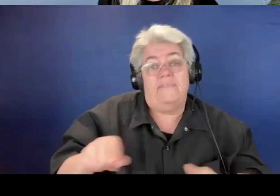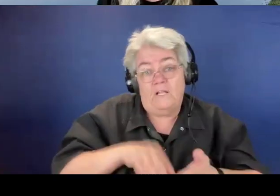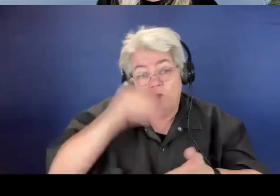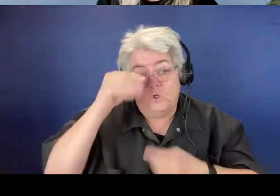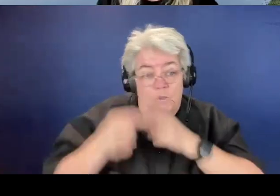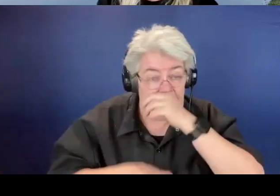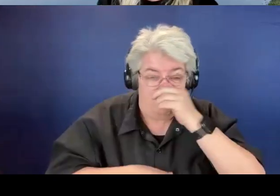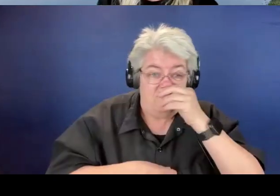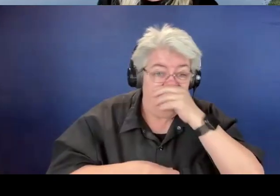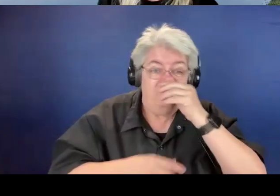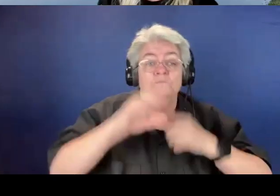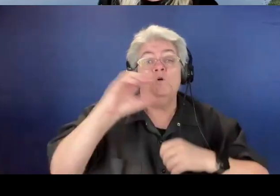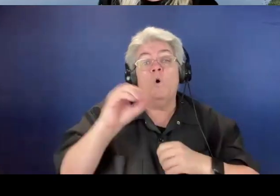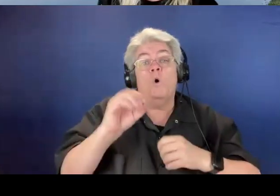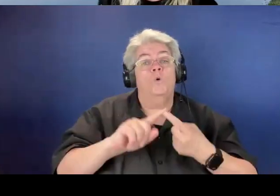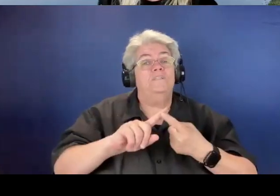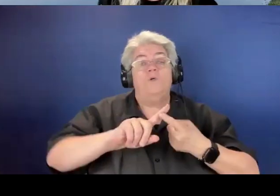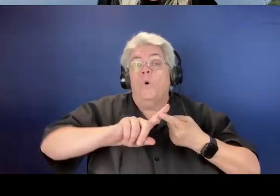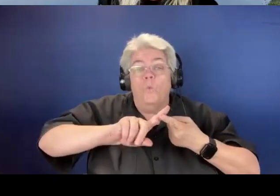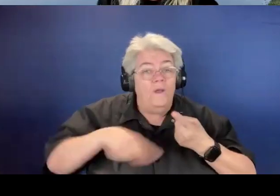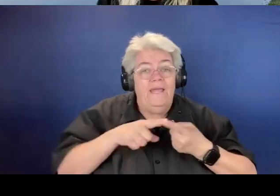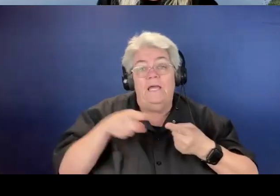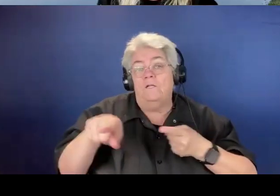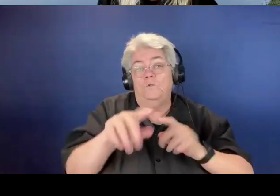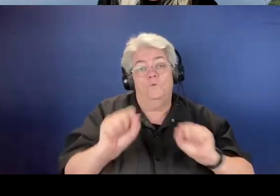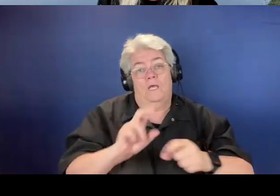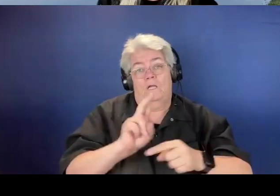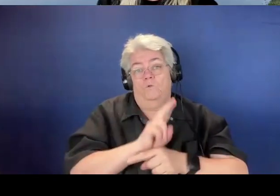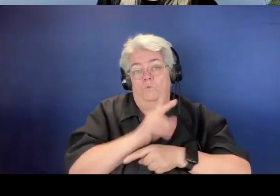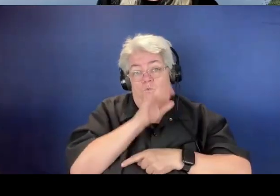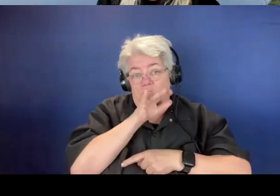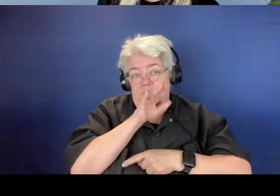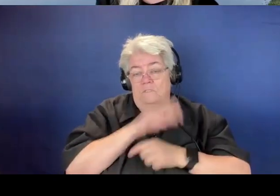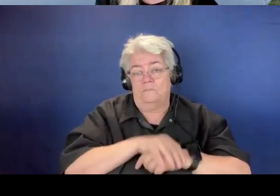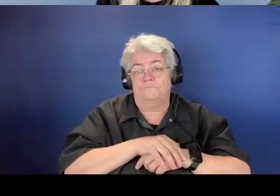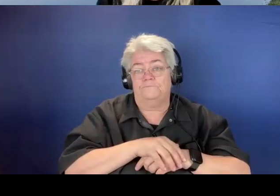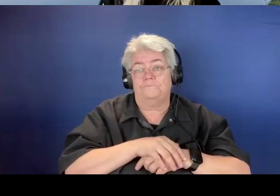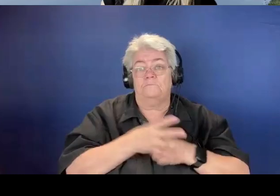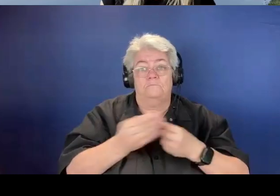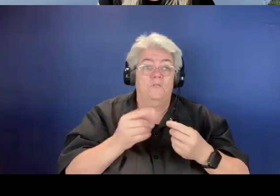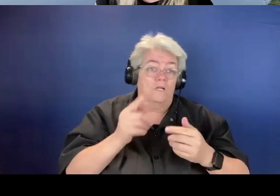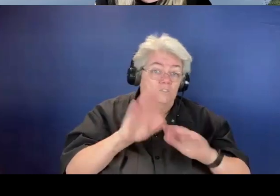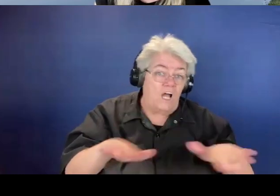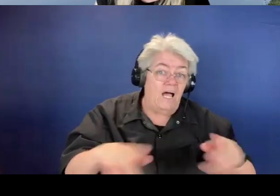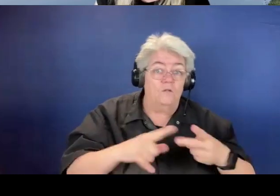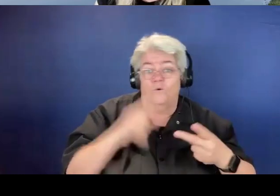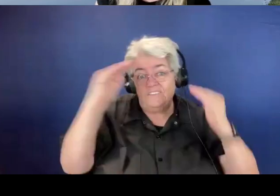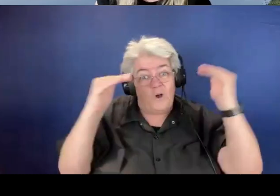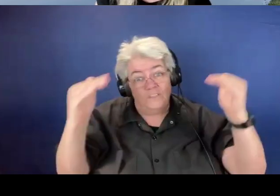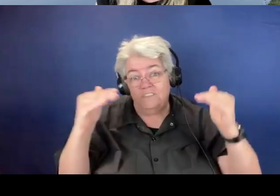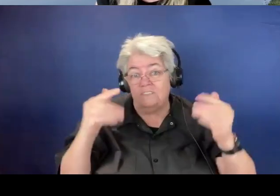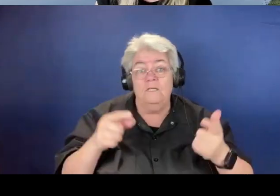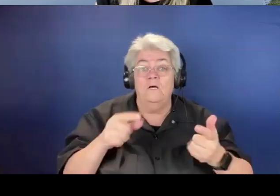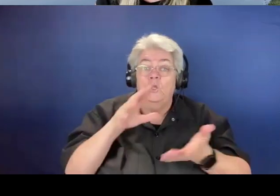The O is for the opportunity to use the language. A child or adults too really are going to learn new languages when it has